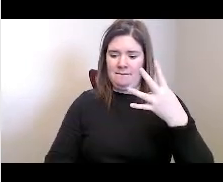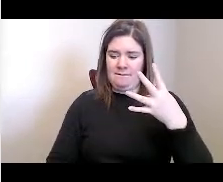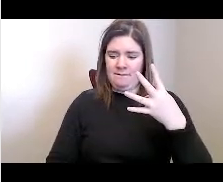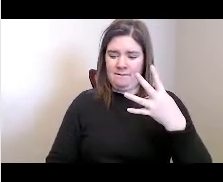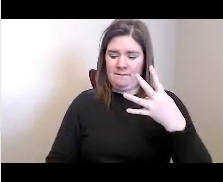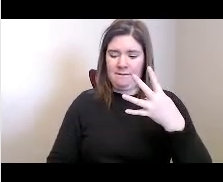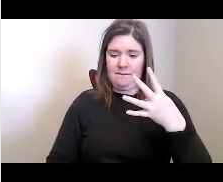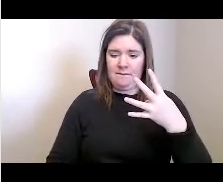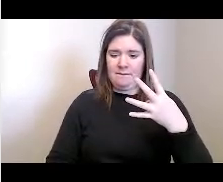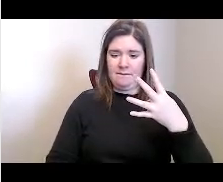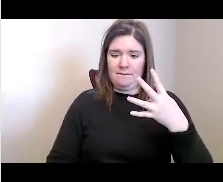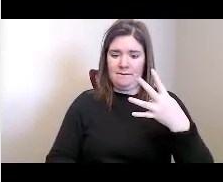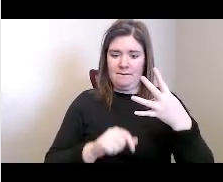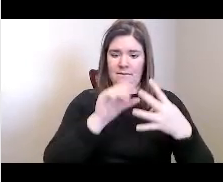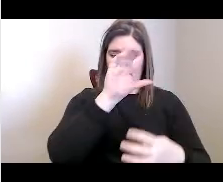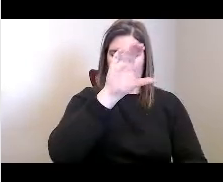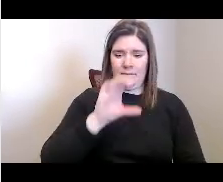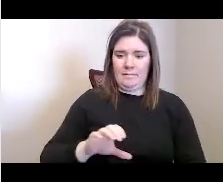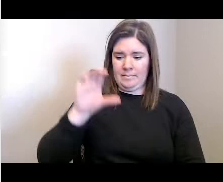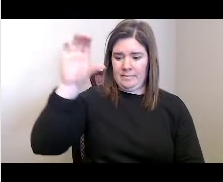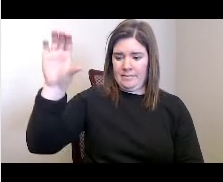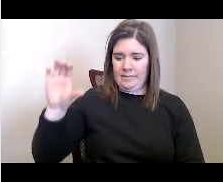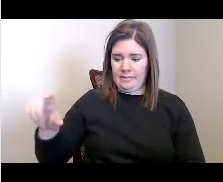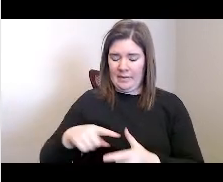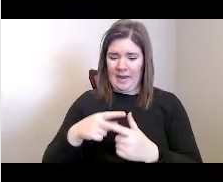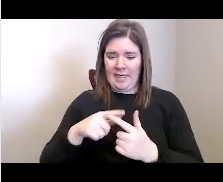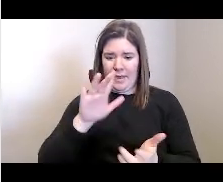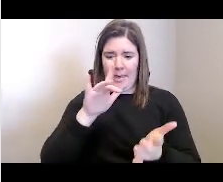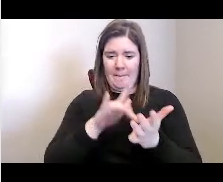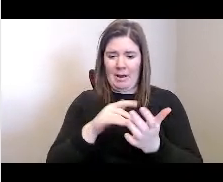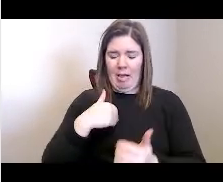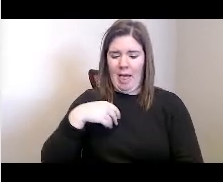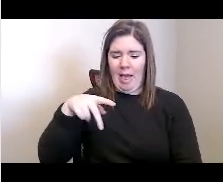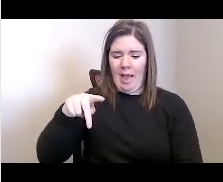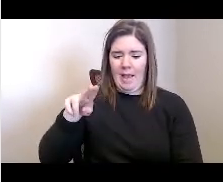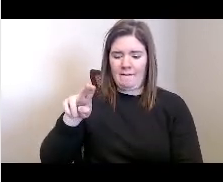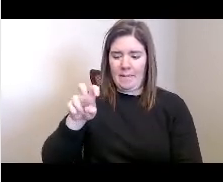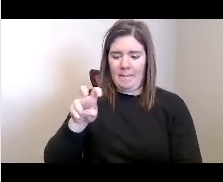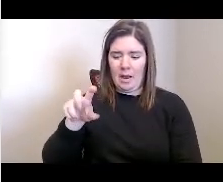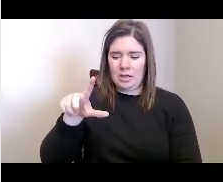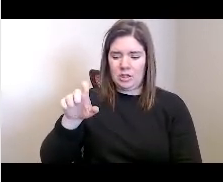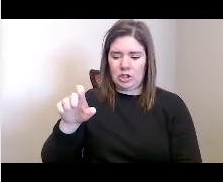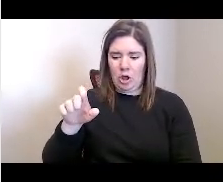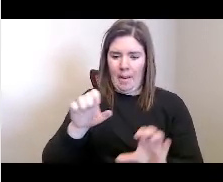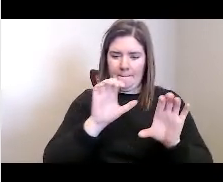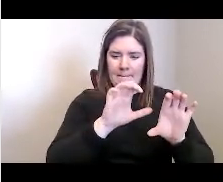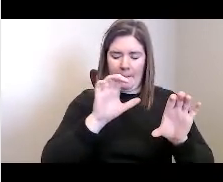got little puzzle pieces, each one representing one of these principles of web accessibility.